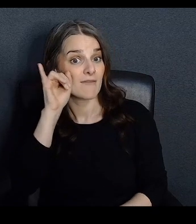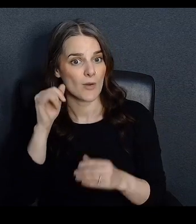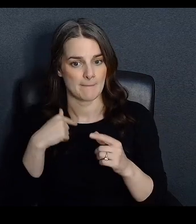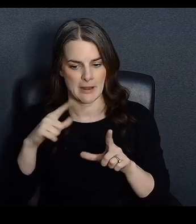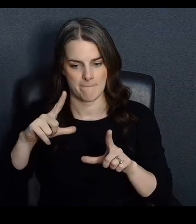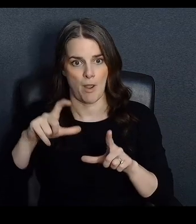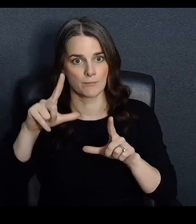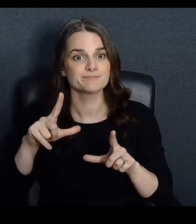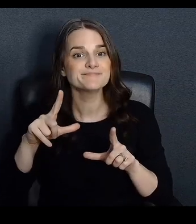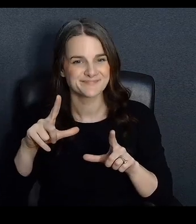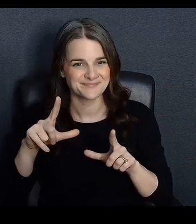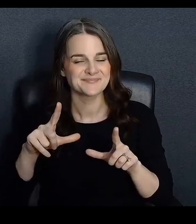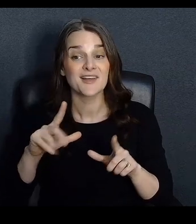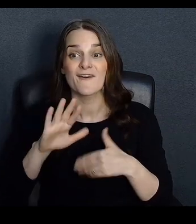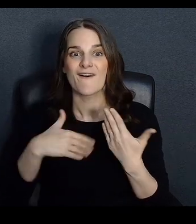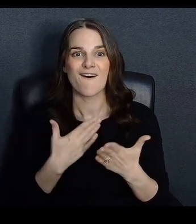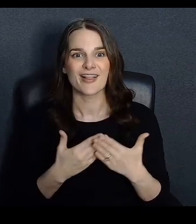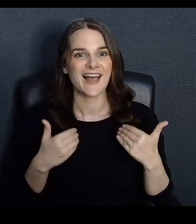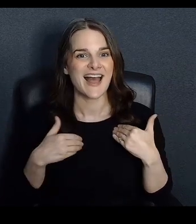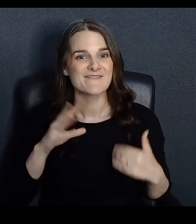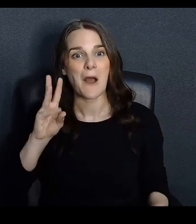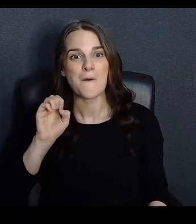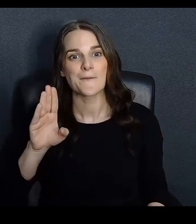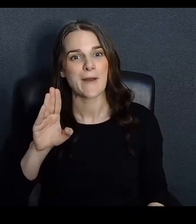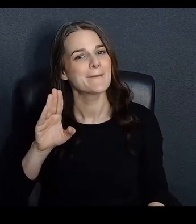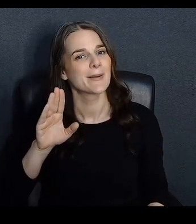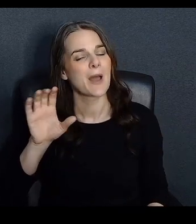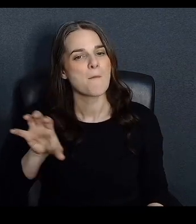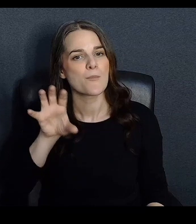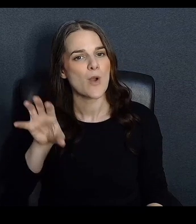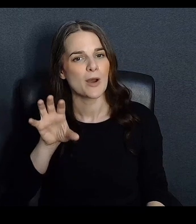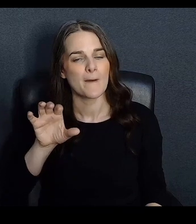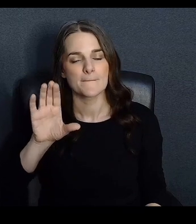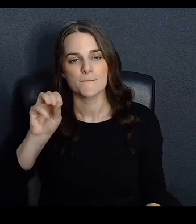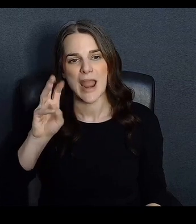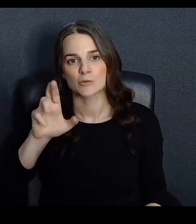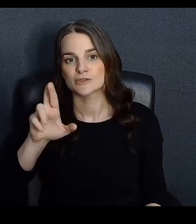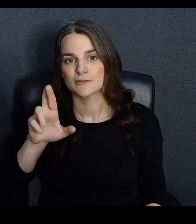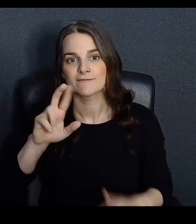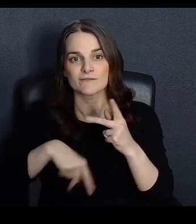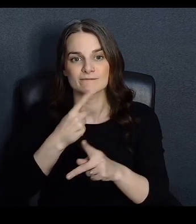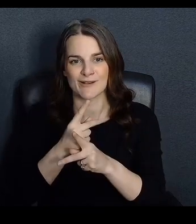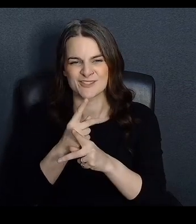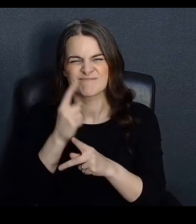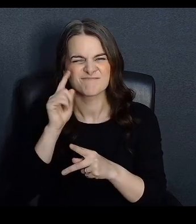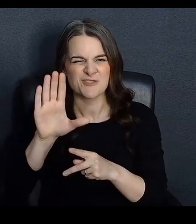I should also mention that all of these softwares come in web browser versions for your computer, as well as apps for your phone or tablet.